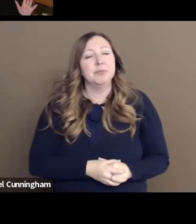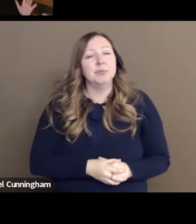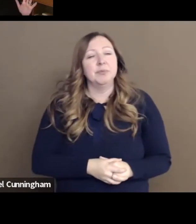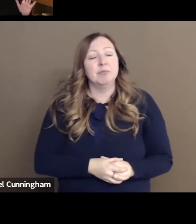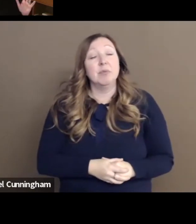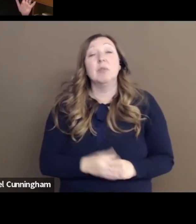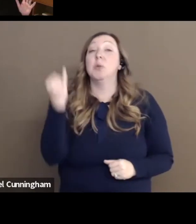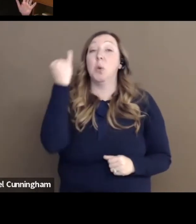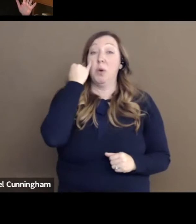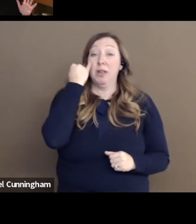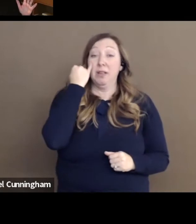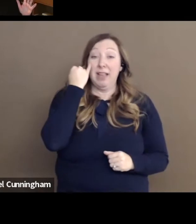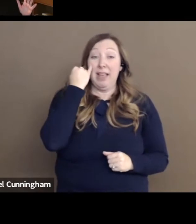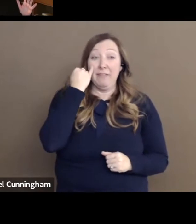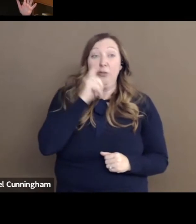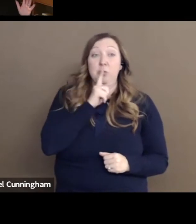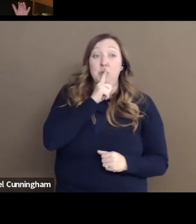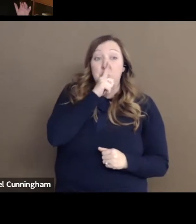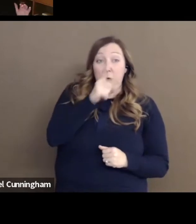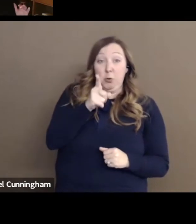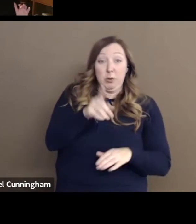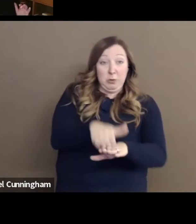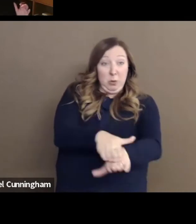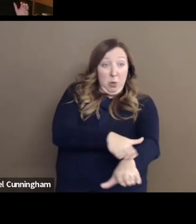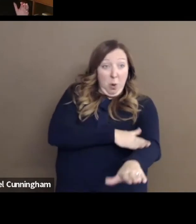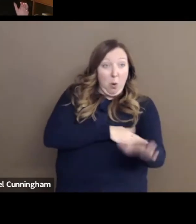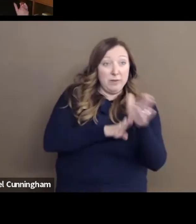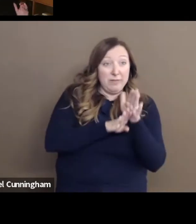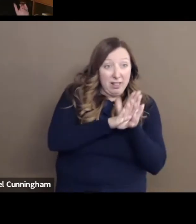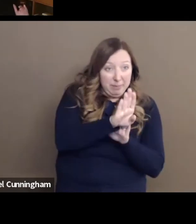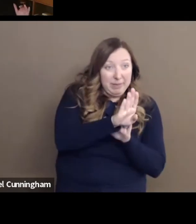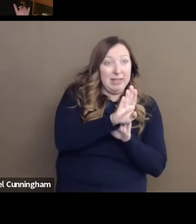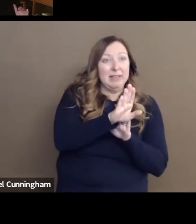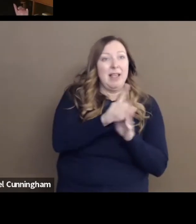followed by a rest at an early